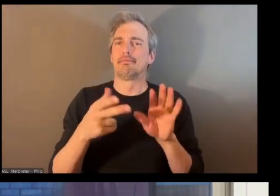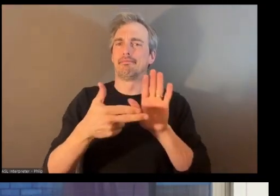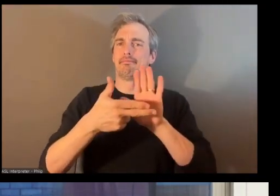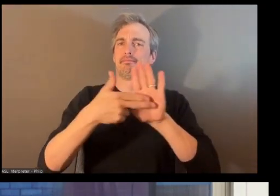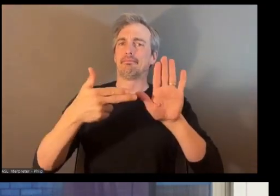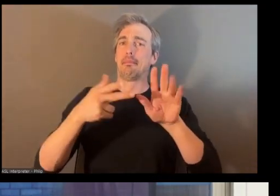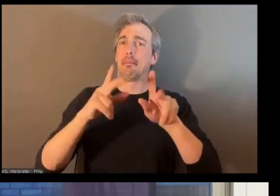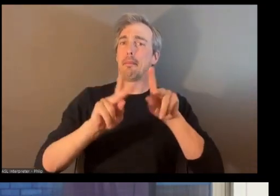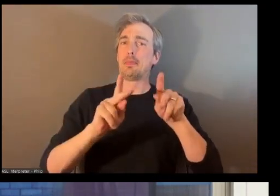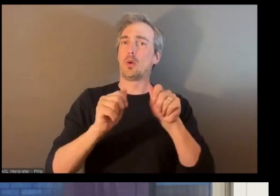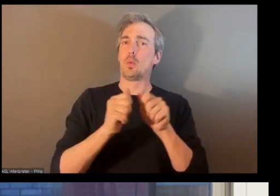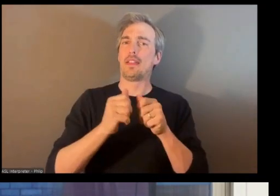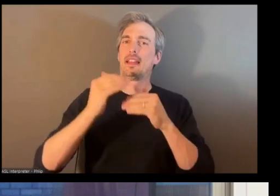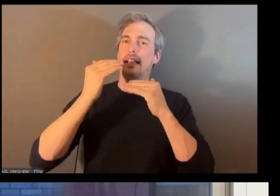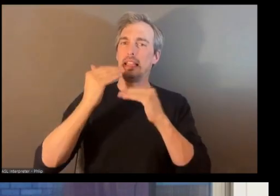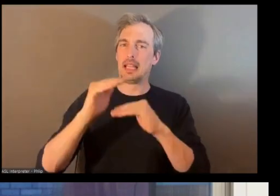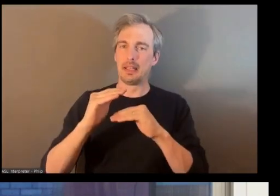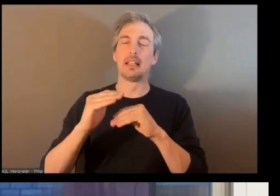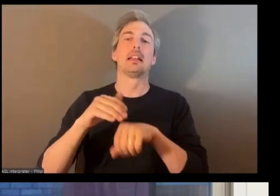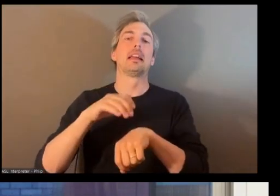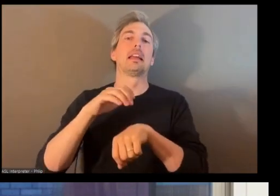It's not making any assumptions. And